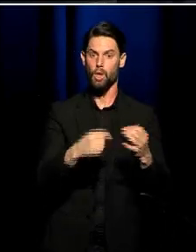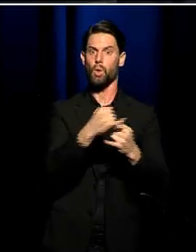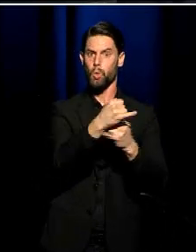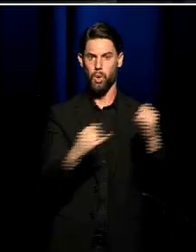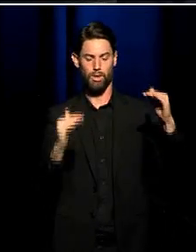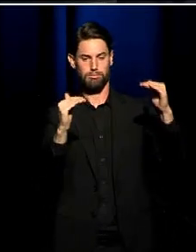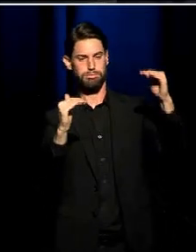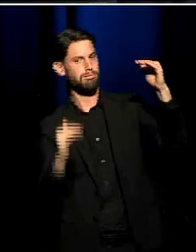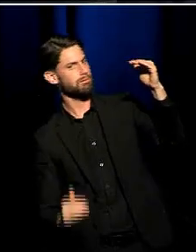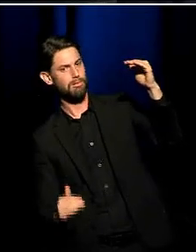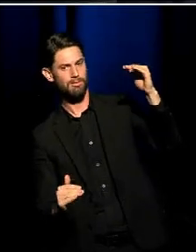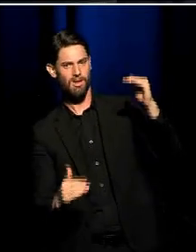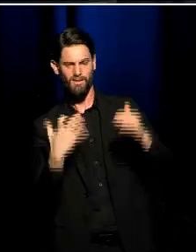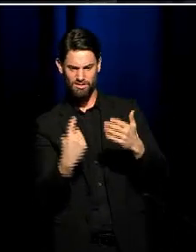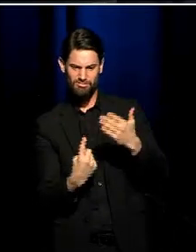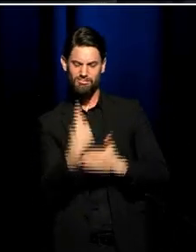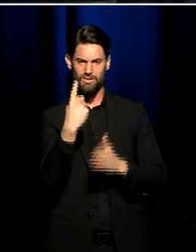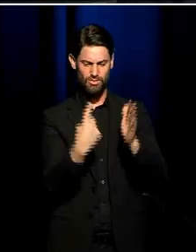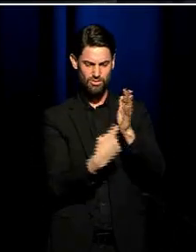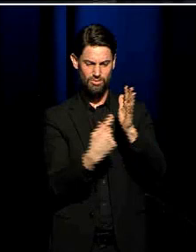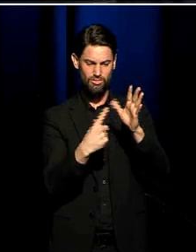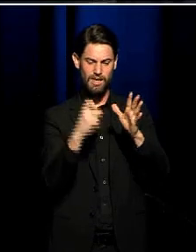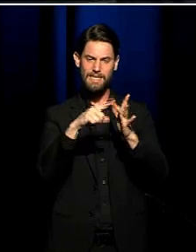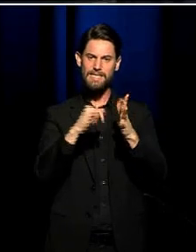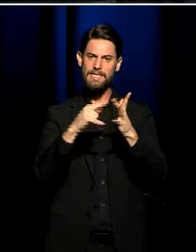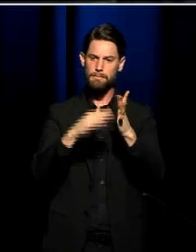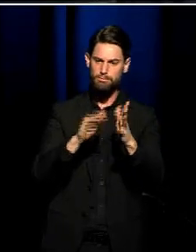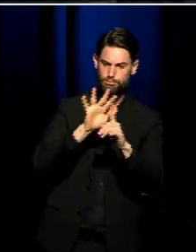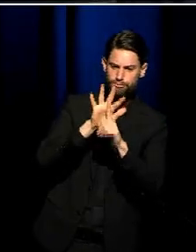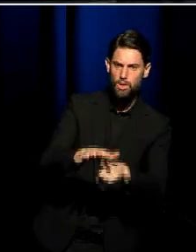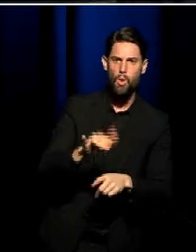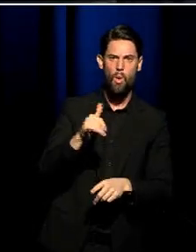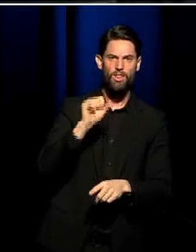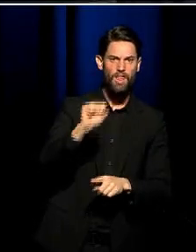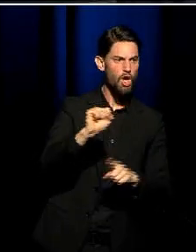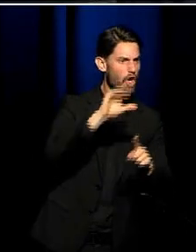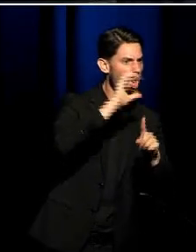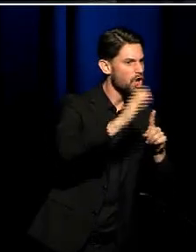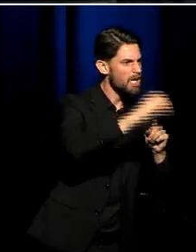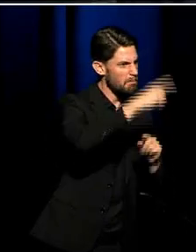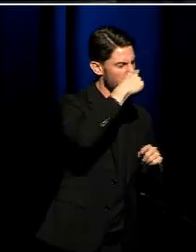experience racism and ethnocentrism, like other First Nations brothers and sisters